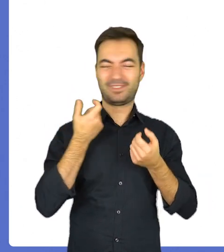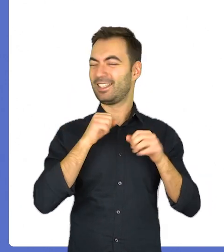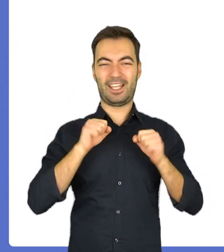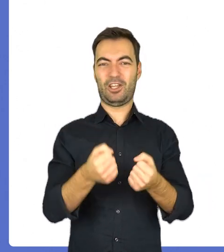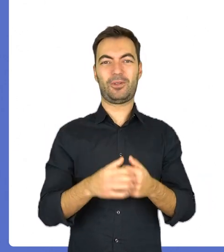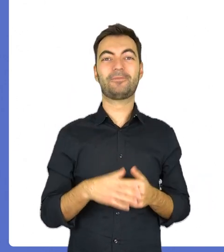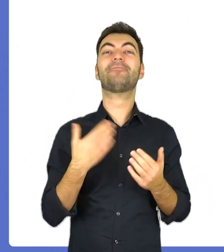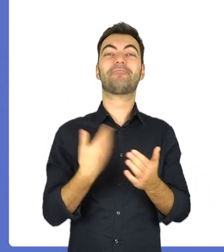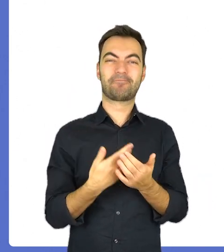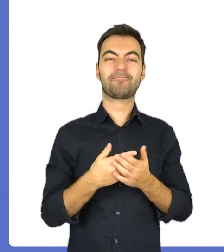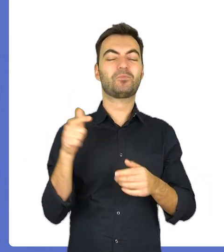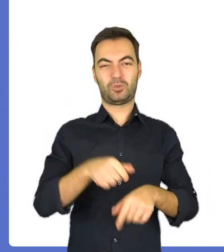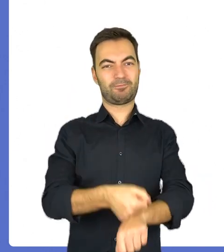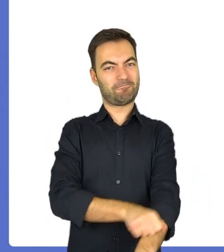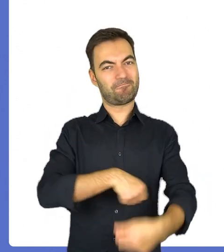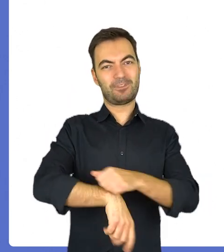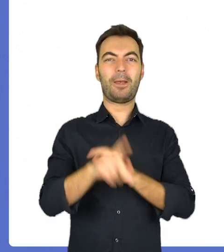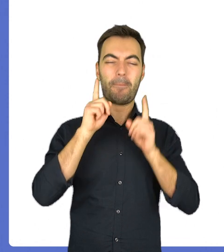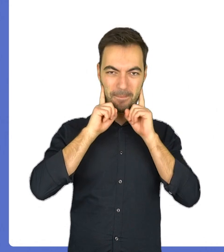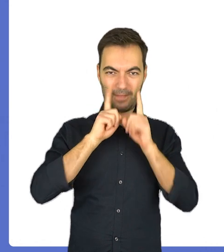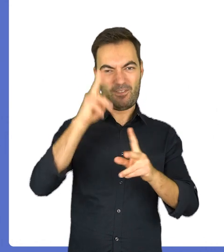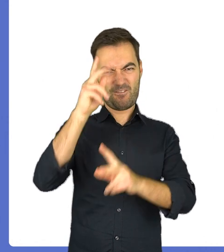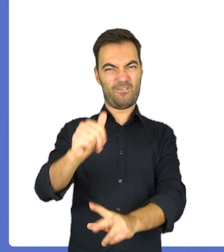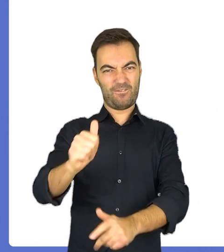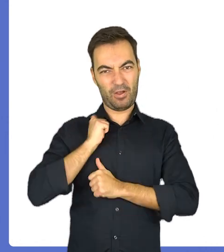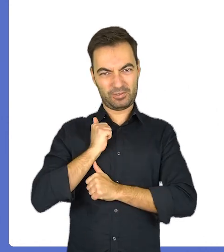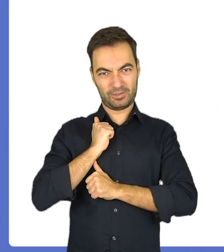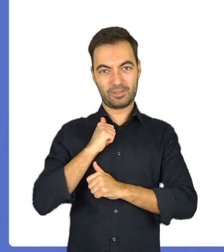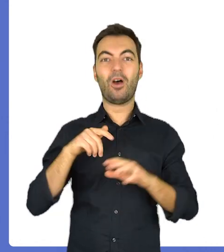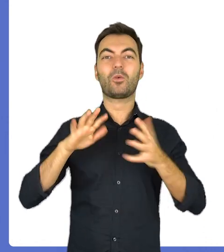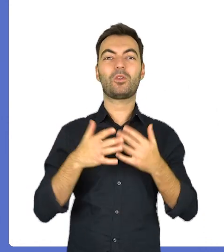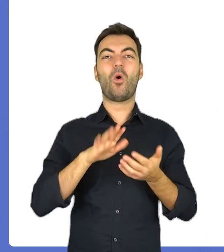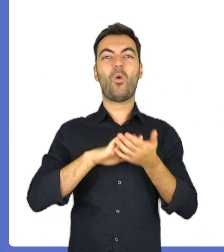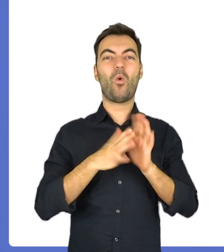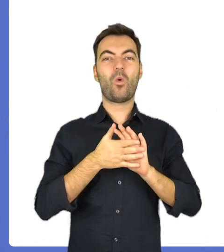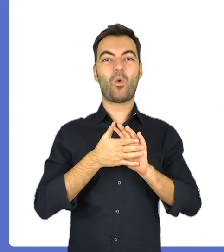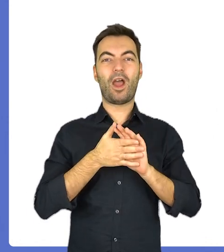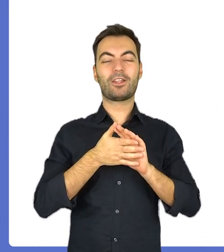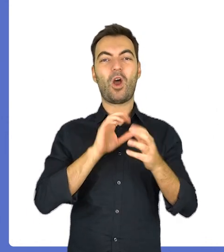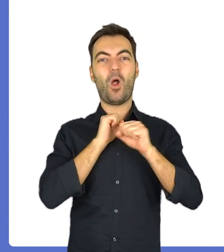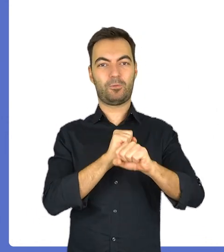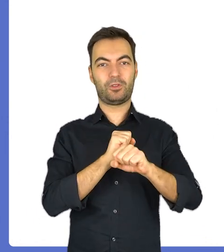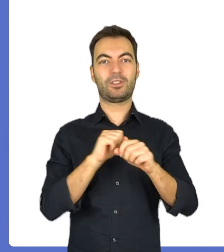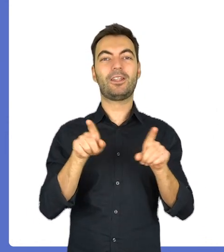This is where the real army comes into play . This army is the immune system , also known as the immune system.